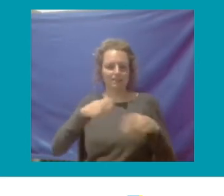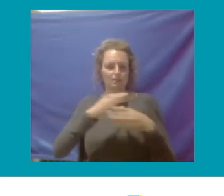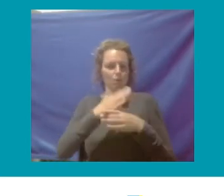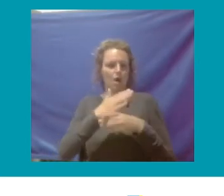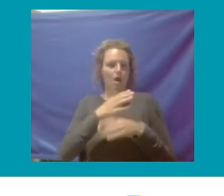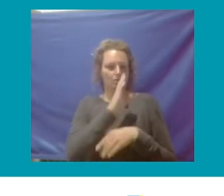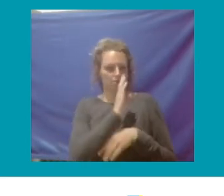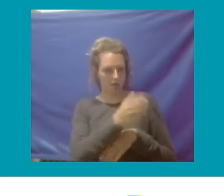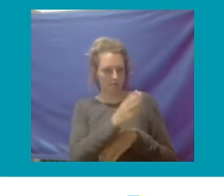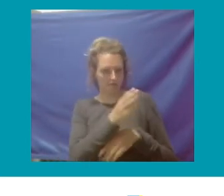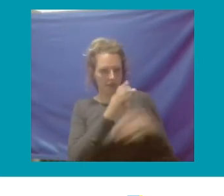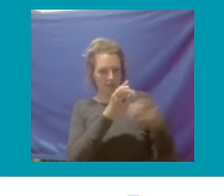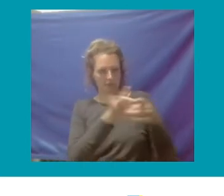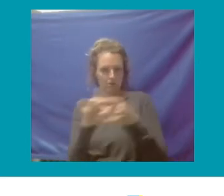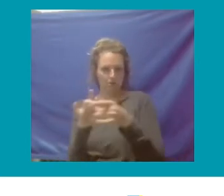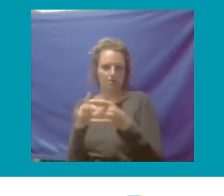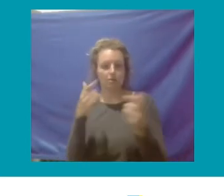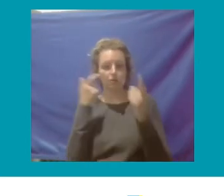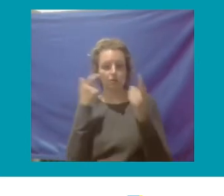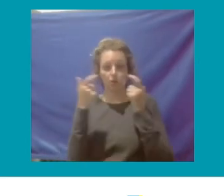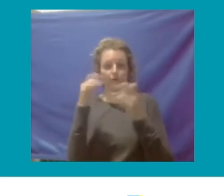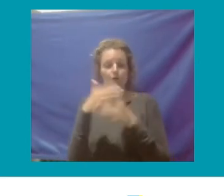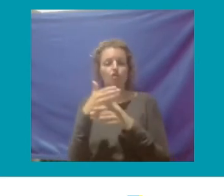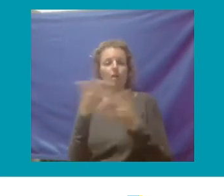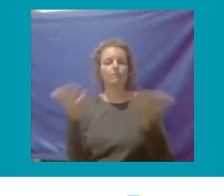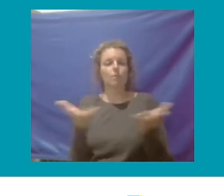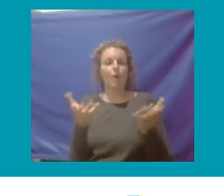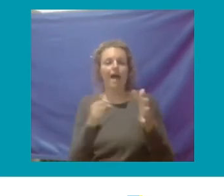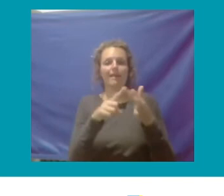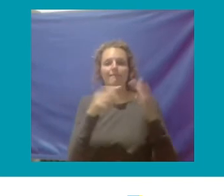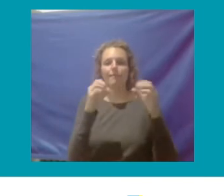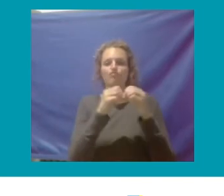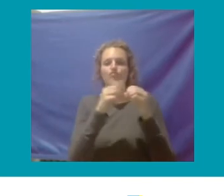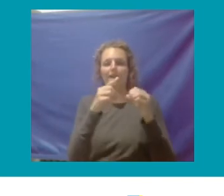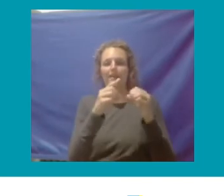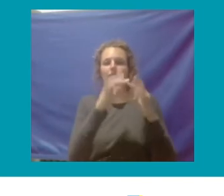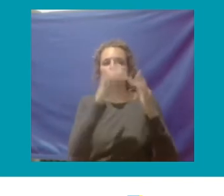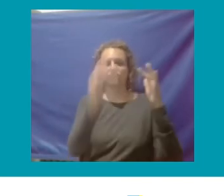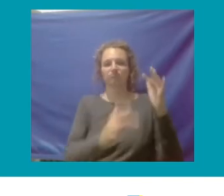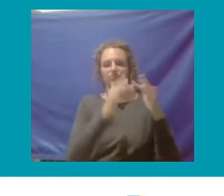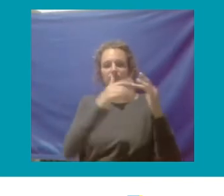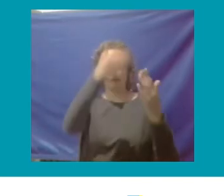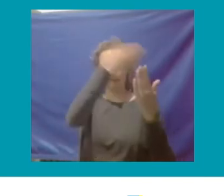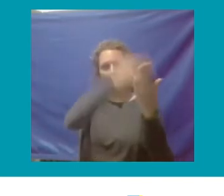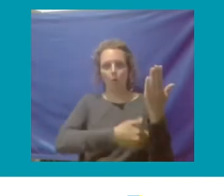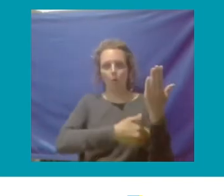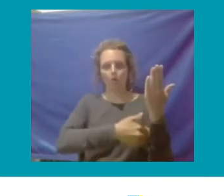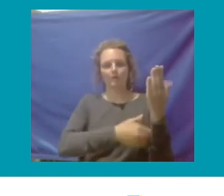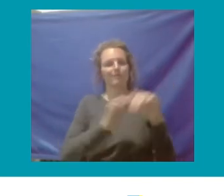for jobs on the Evenbreak job board are not necessarily looking for supported employment.